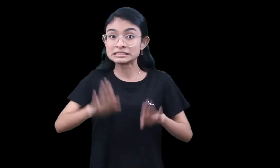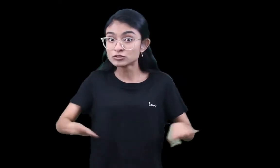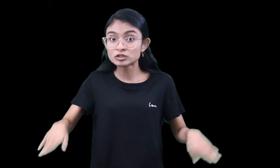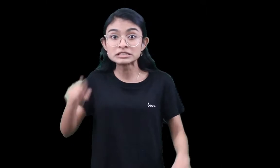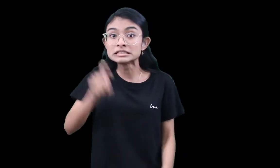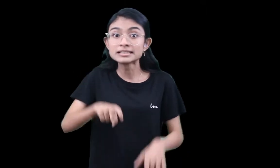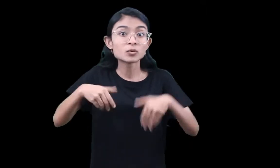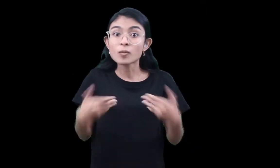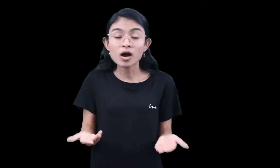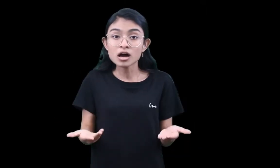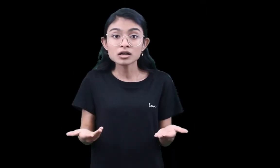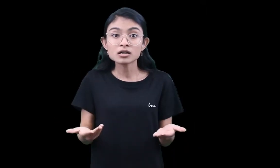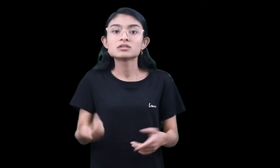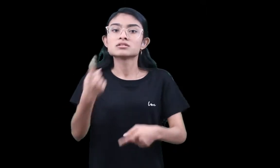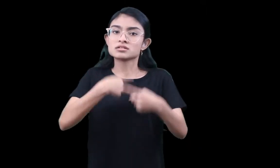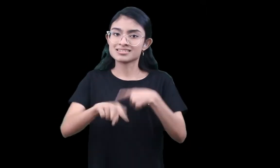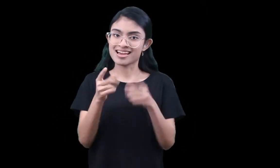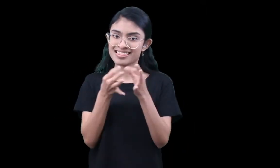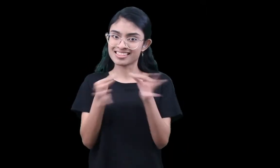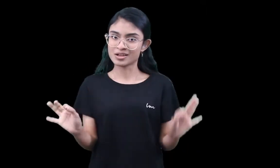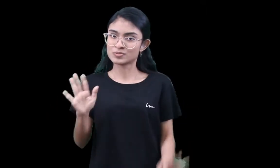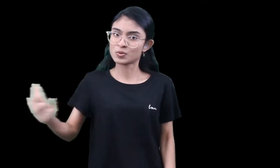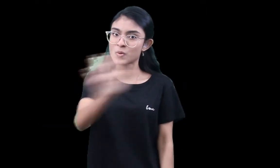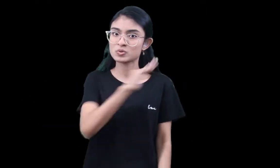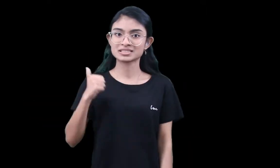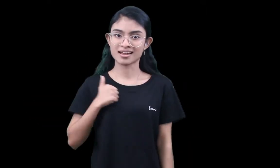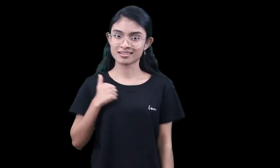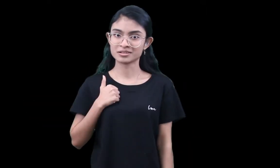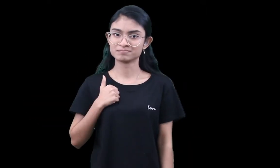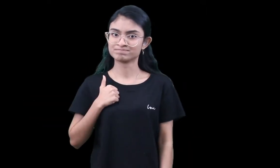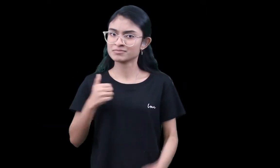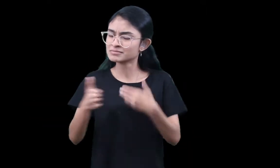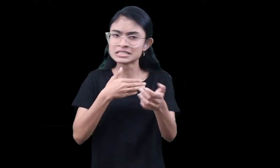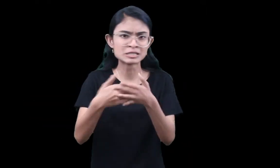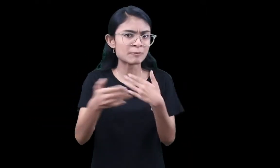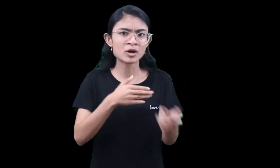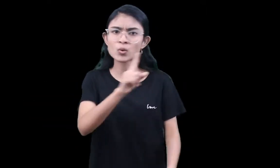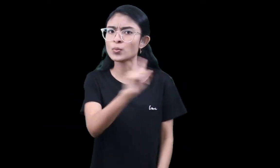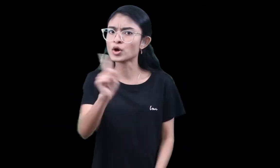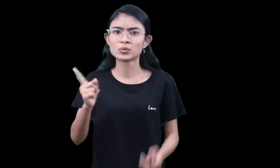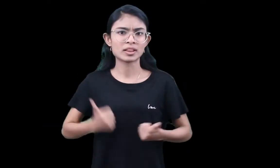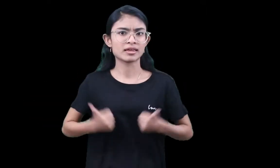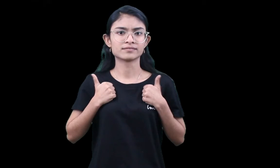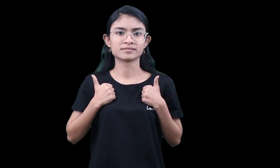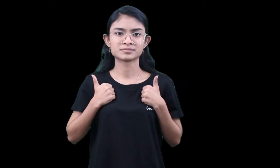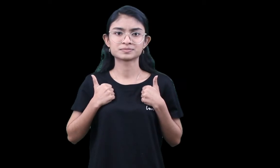What do deaf children need most? Sign Language! No matter where they live in Canada.